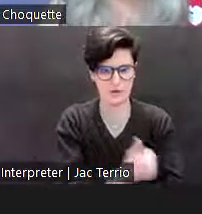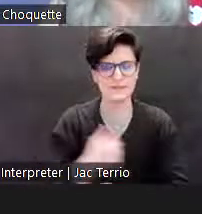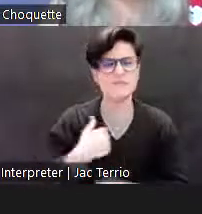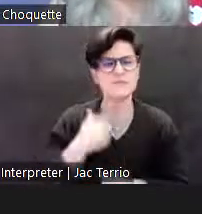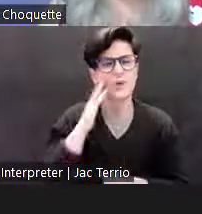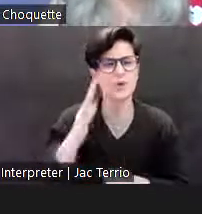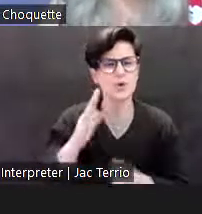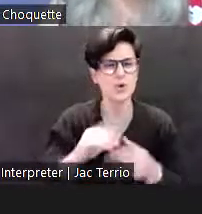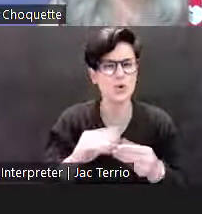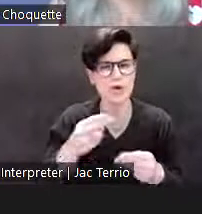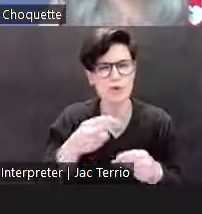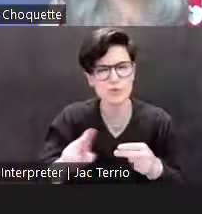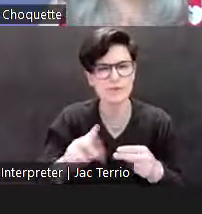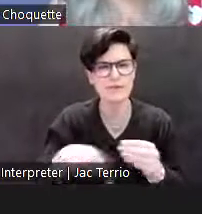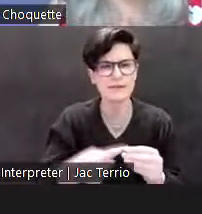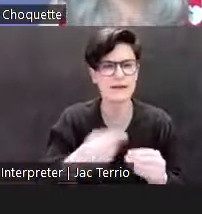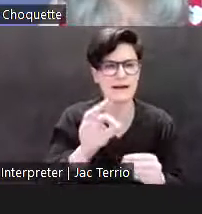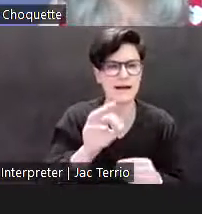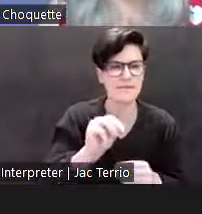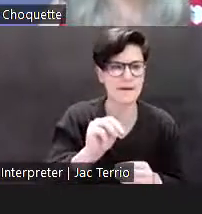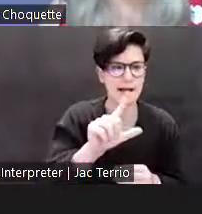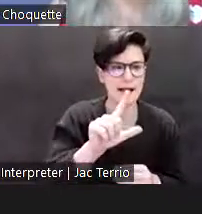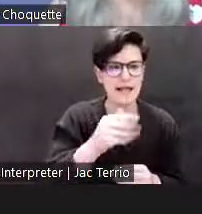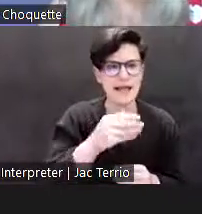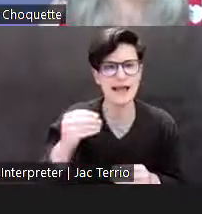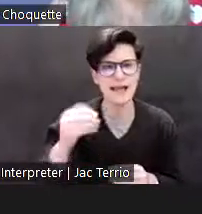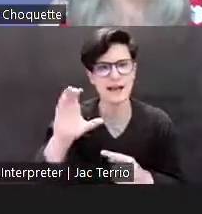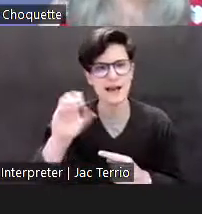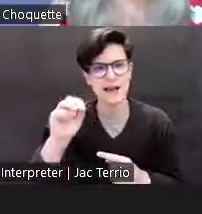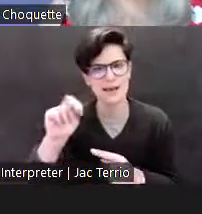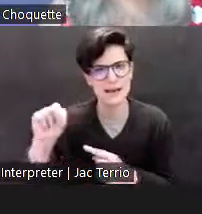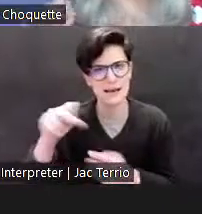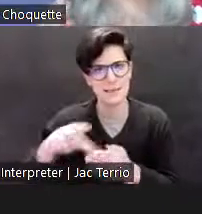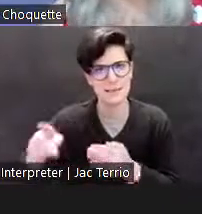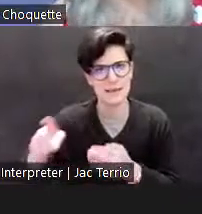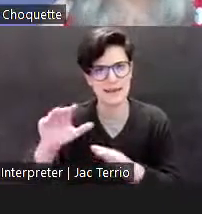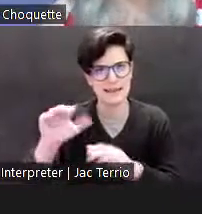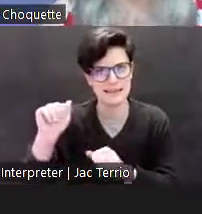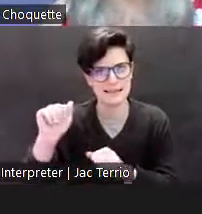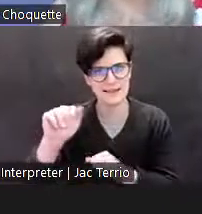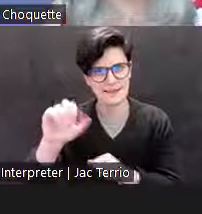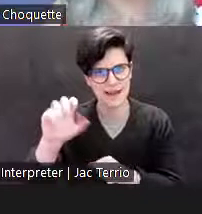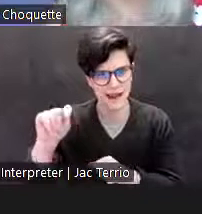15:41:43 A. and the Connecticut paid leave act because there's a lot of information and